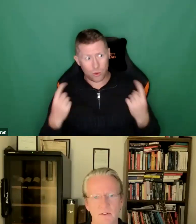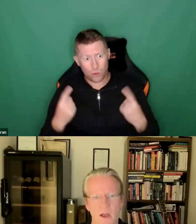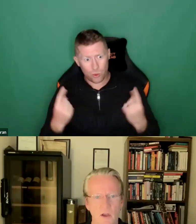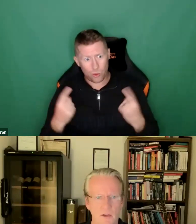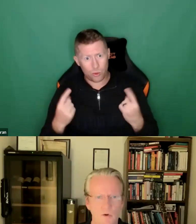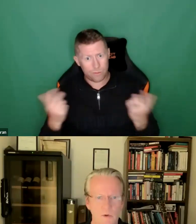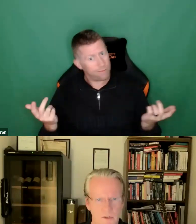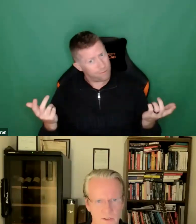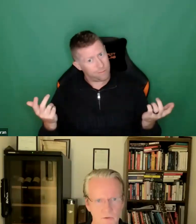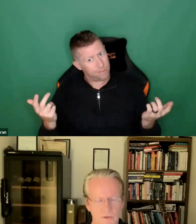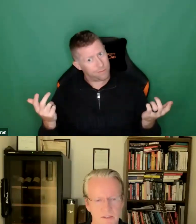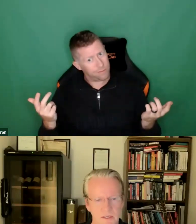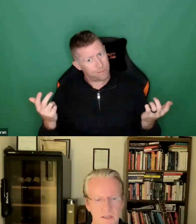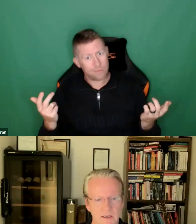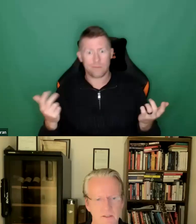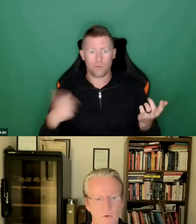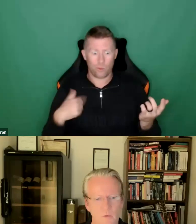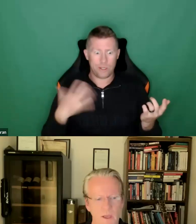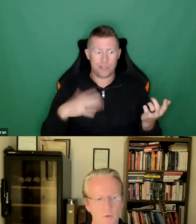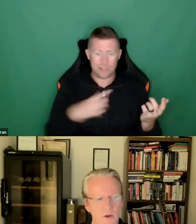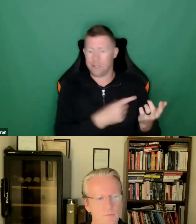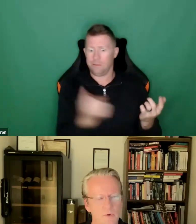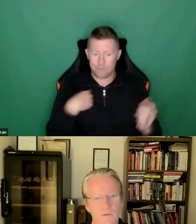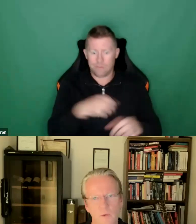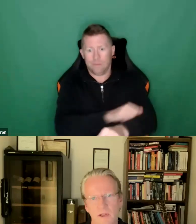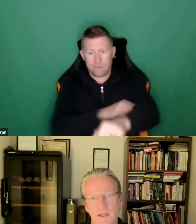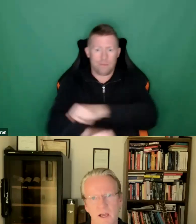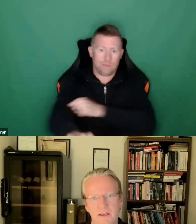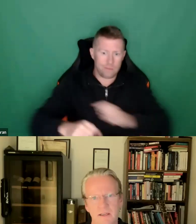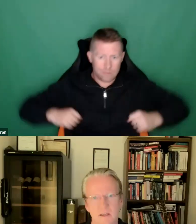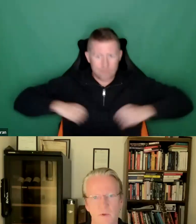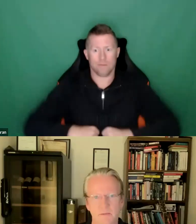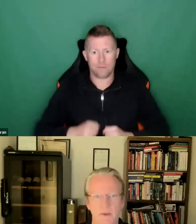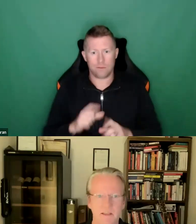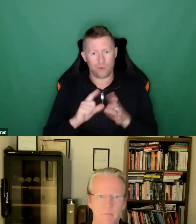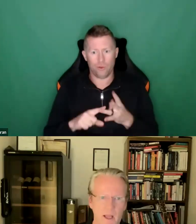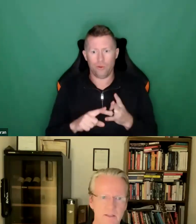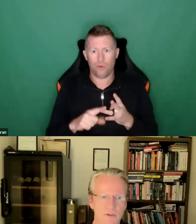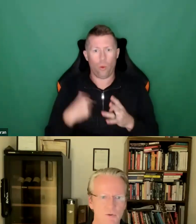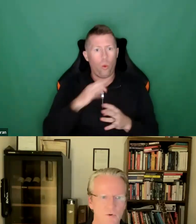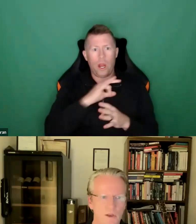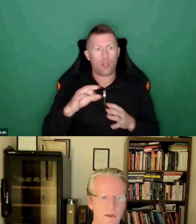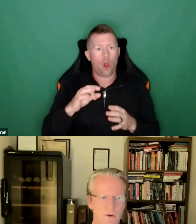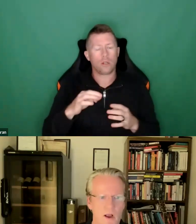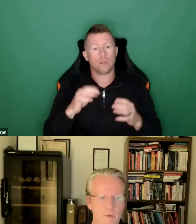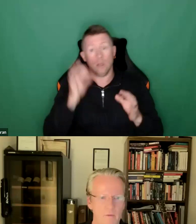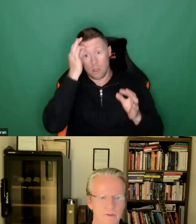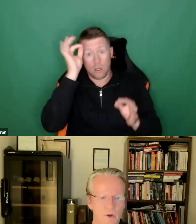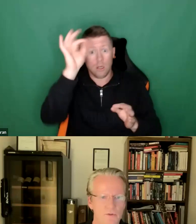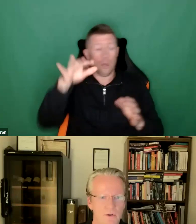, and the way I think about it, if not now, then when is the right time to do this? More